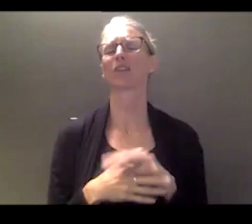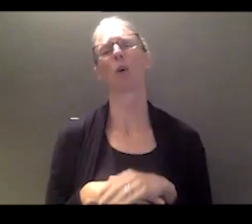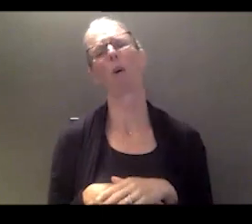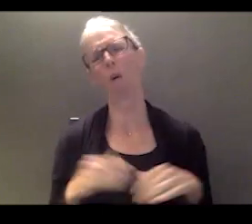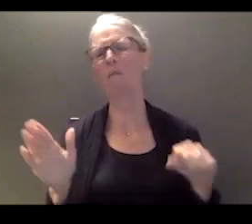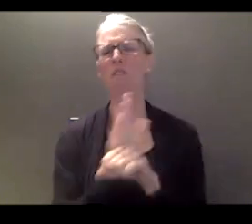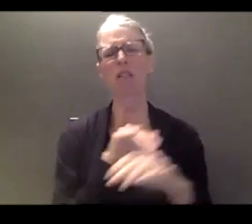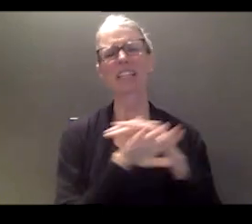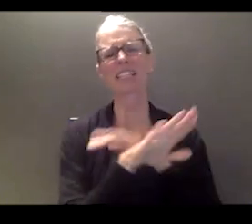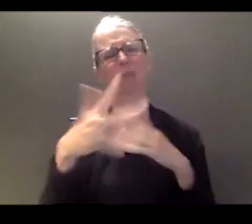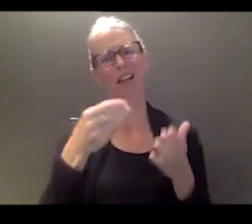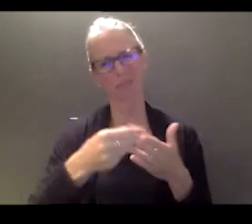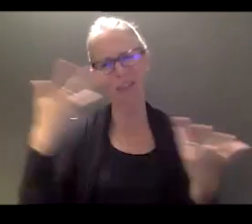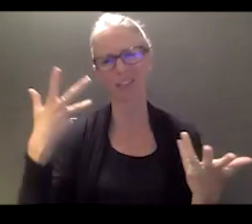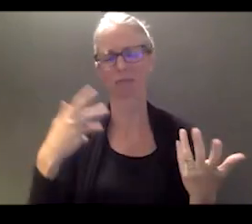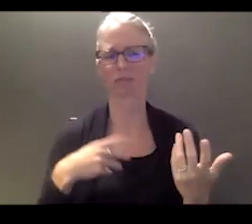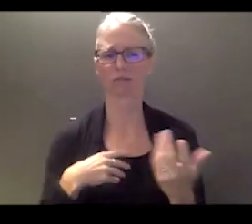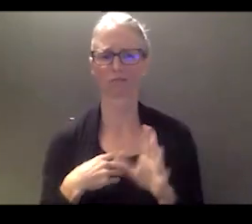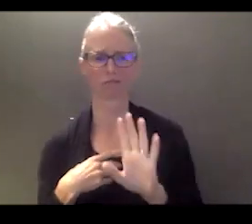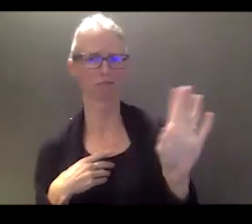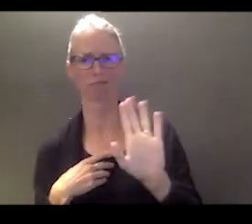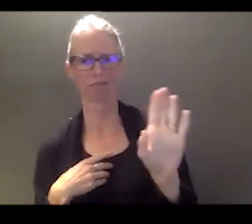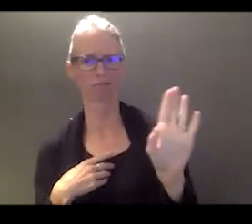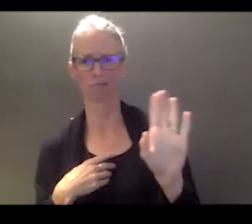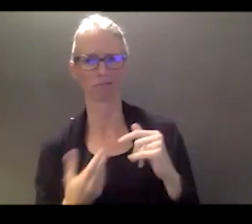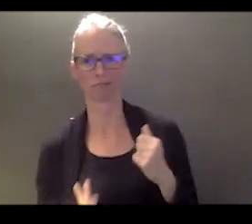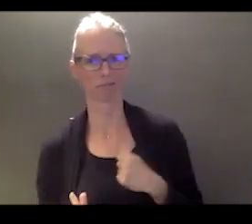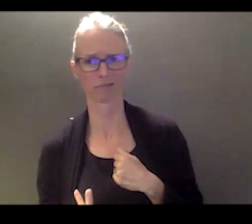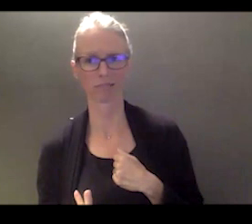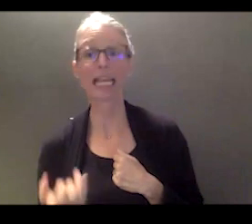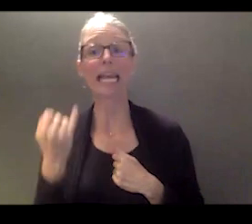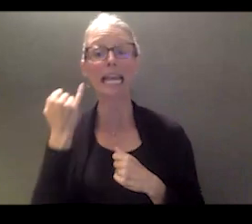I'm like, well. Not really. If you do think about it. Beforehand.